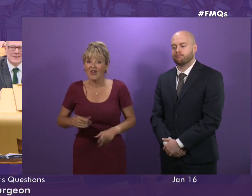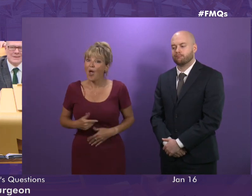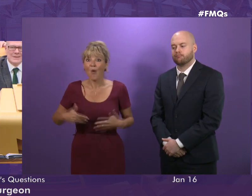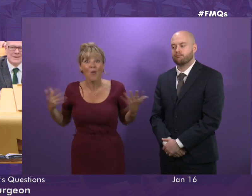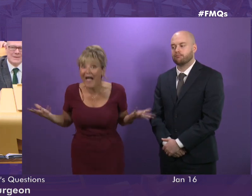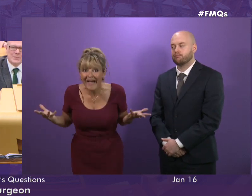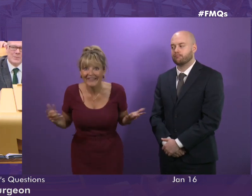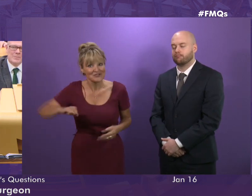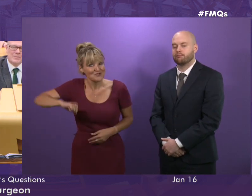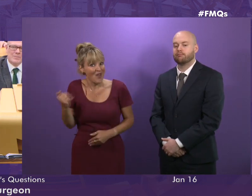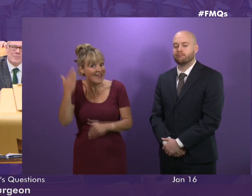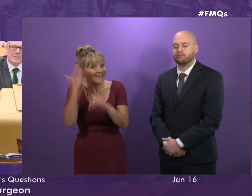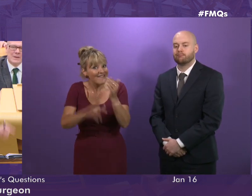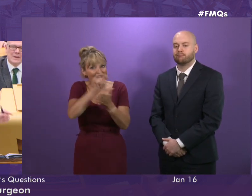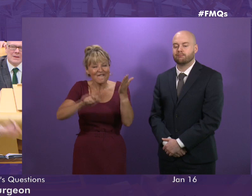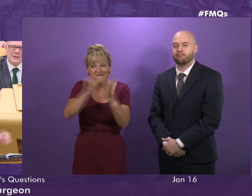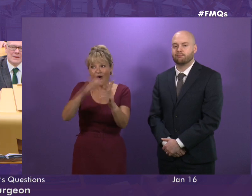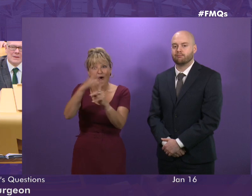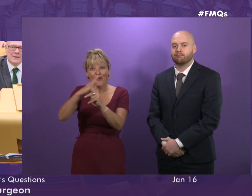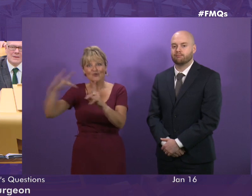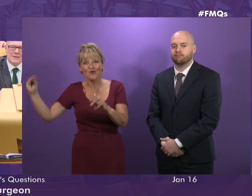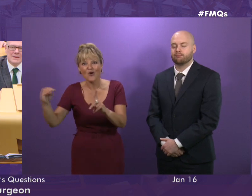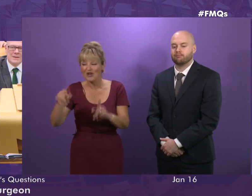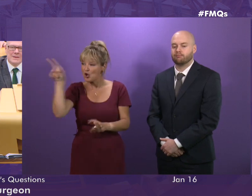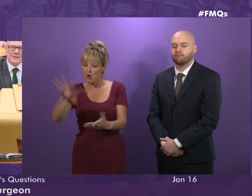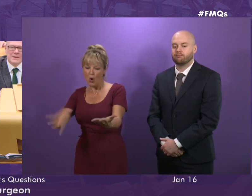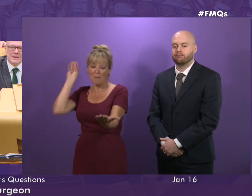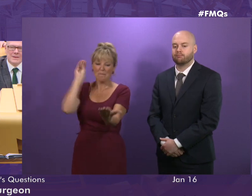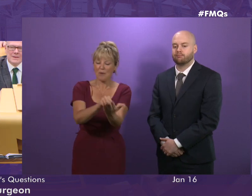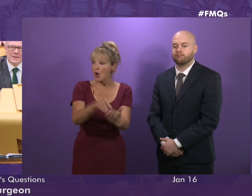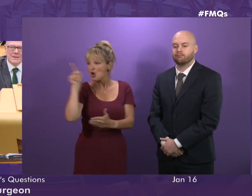They put the issue on the ballot paper, and they lost. It is time to give Scotland the